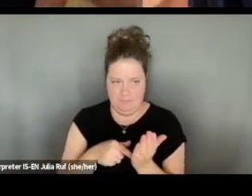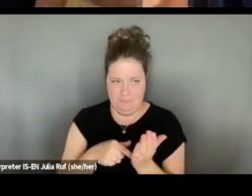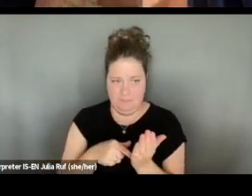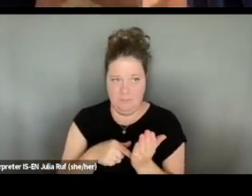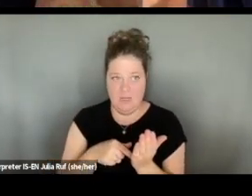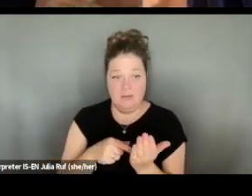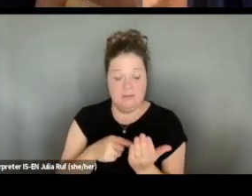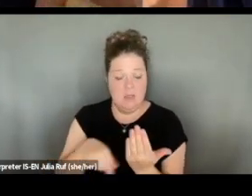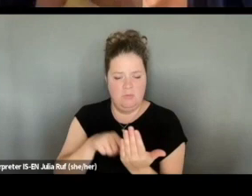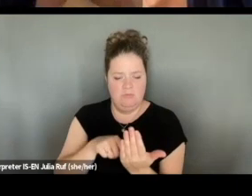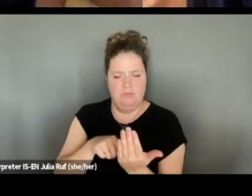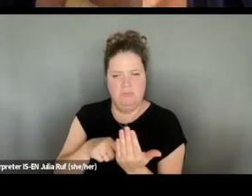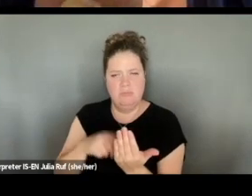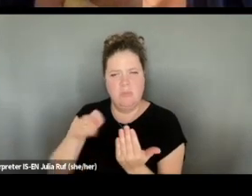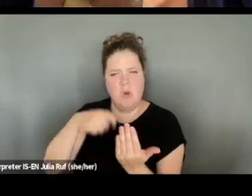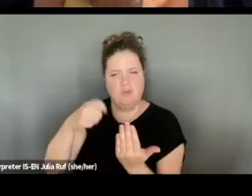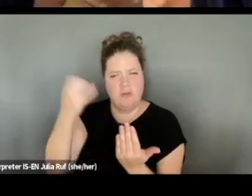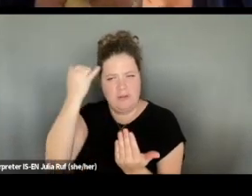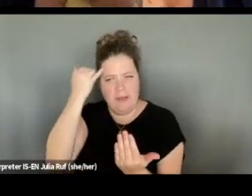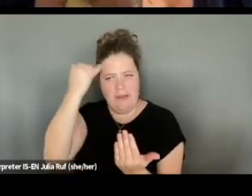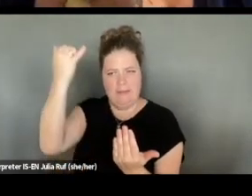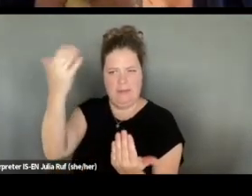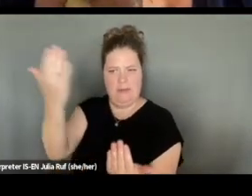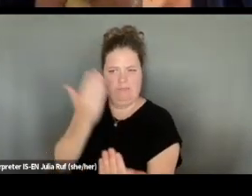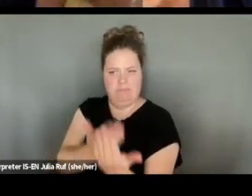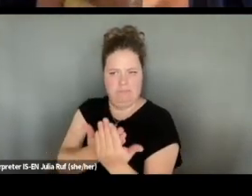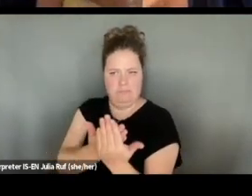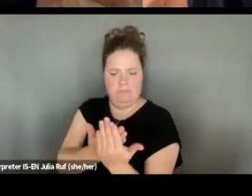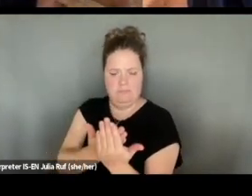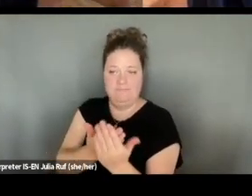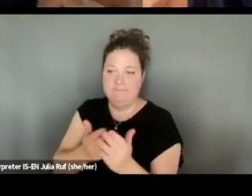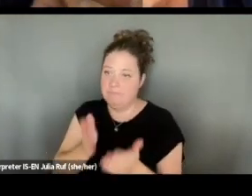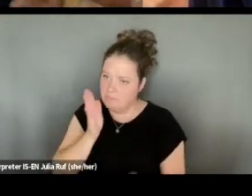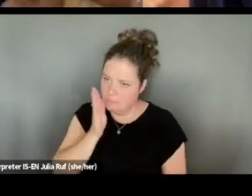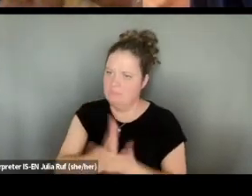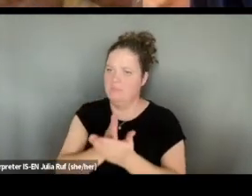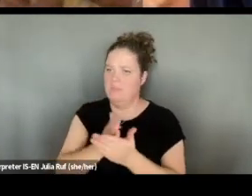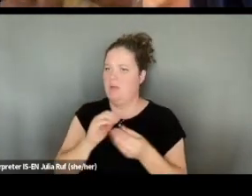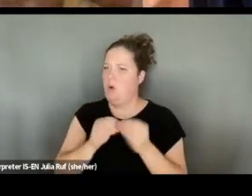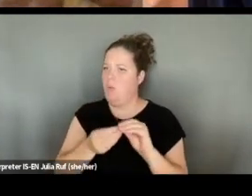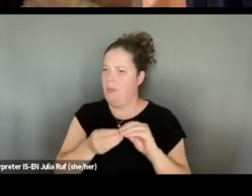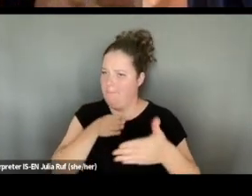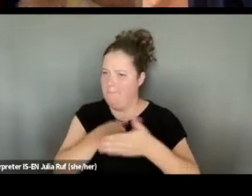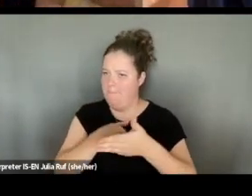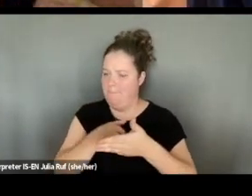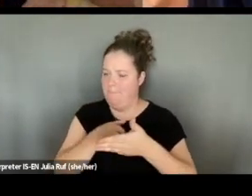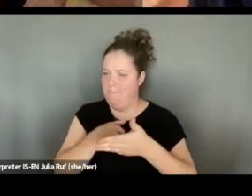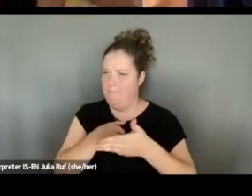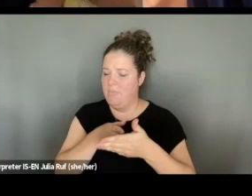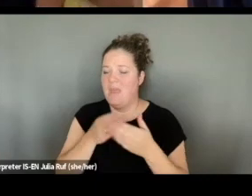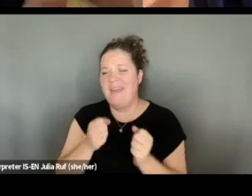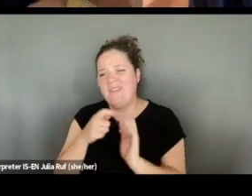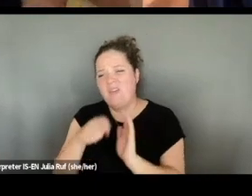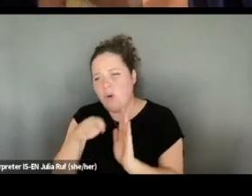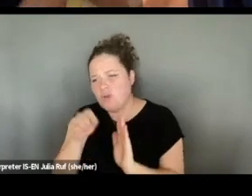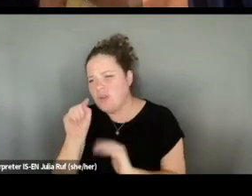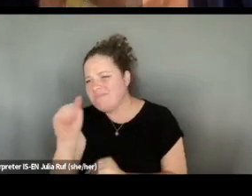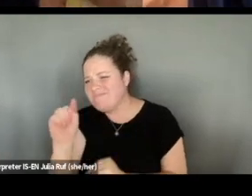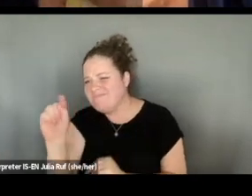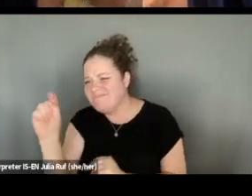that the idea of this project is solving a real problem. So, there are some projects that